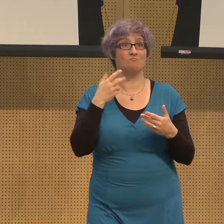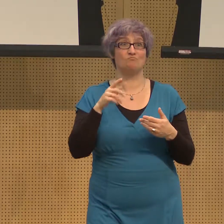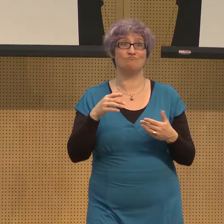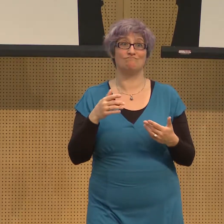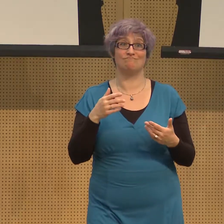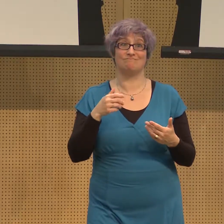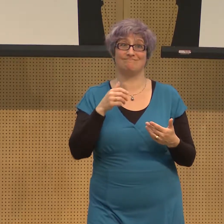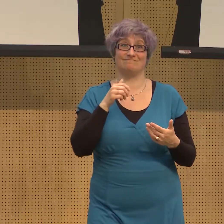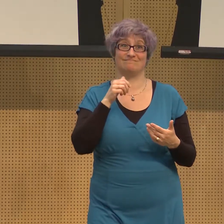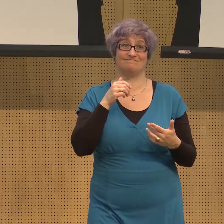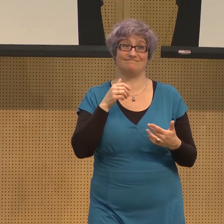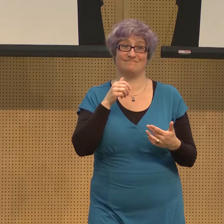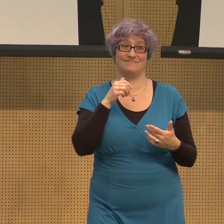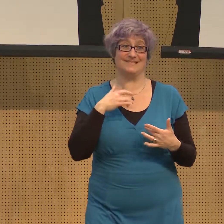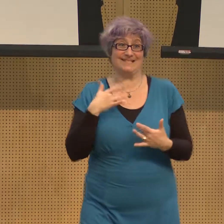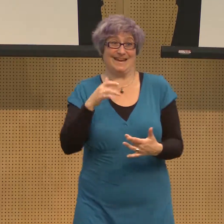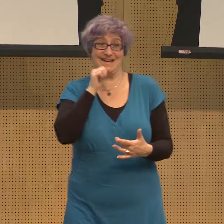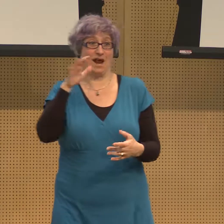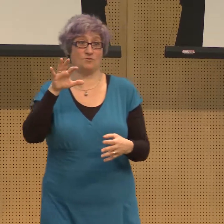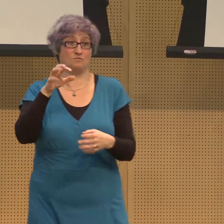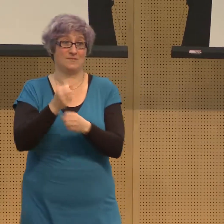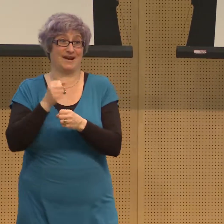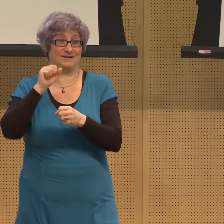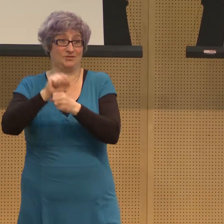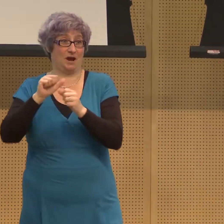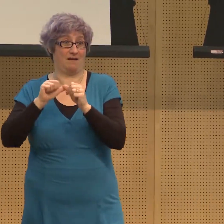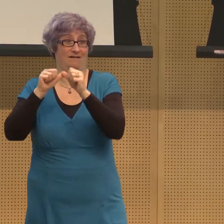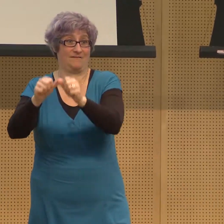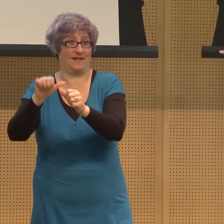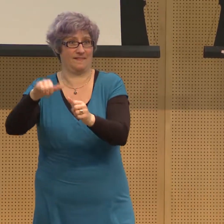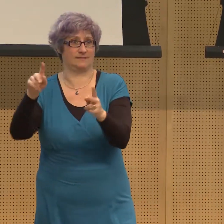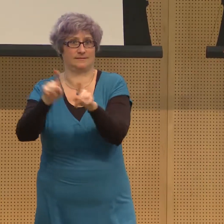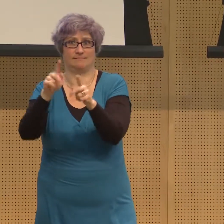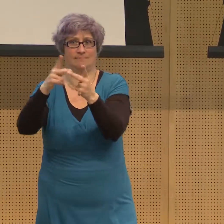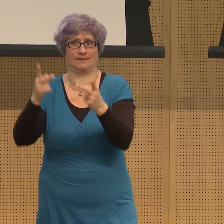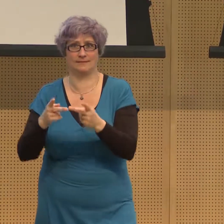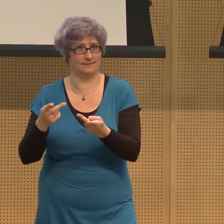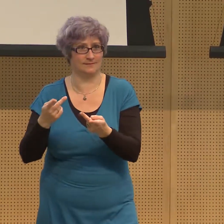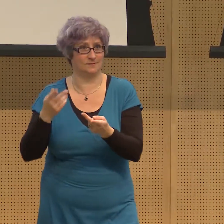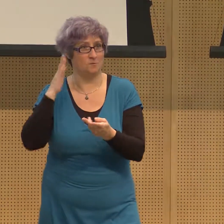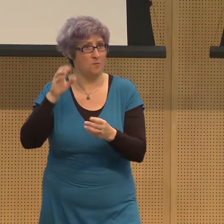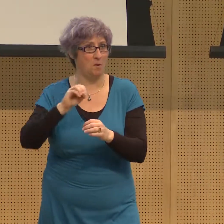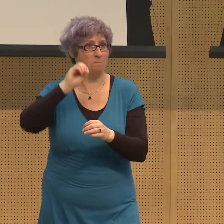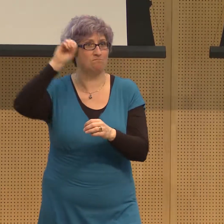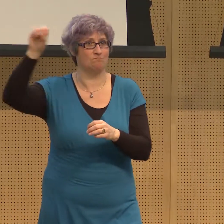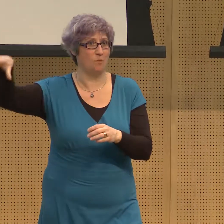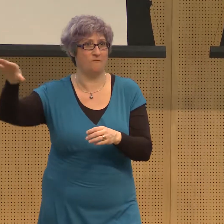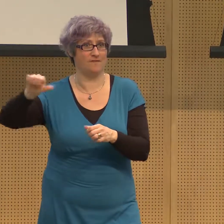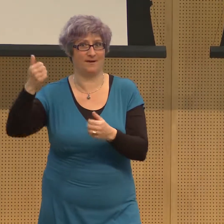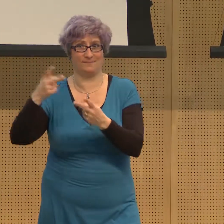But be mindful of the fact that it is temporary. Usually, you don't stay and work in the place